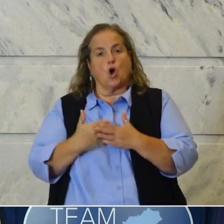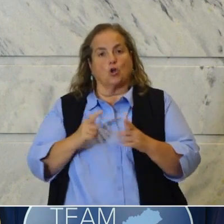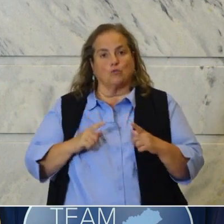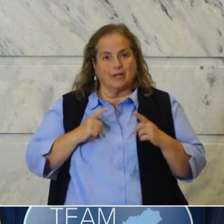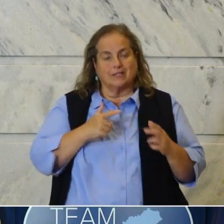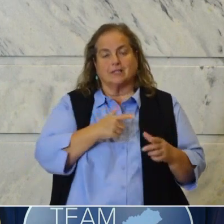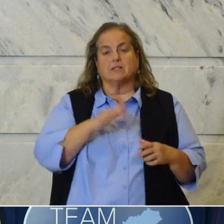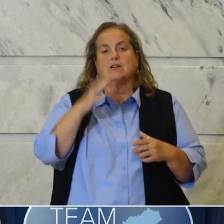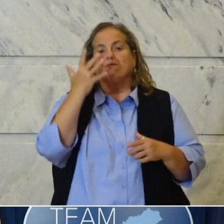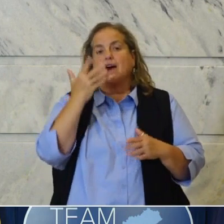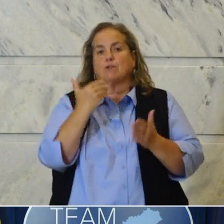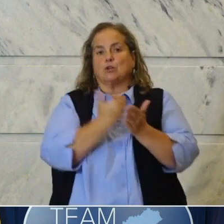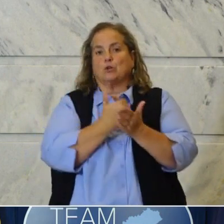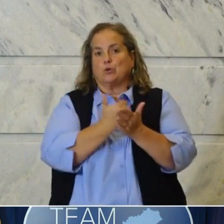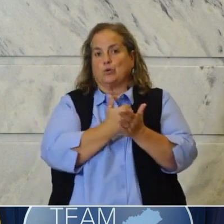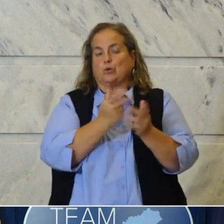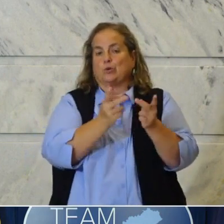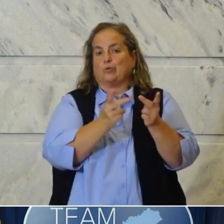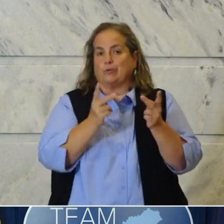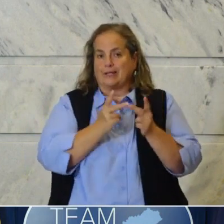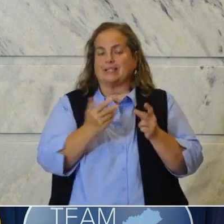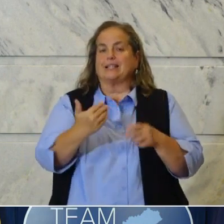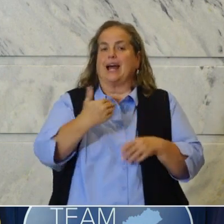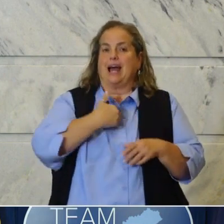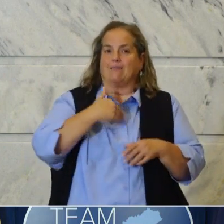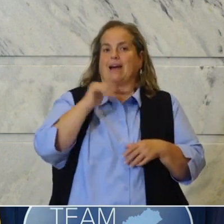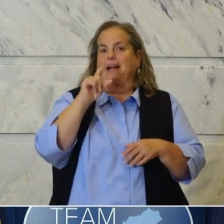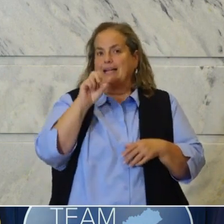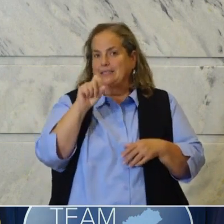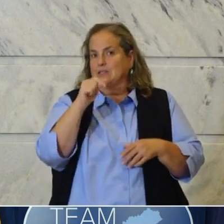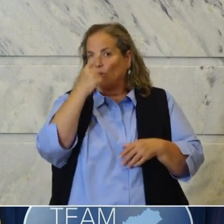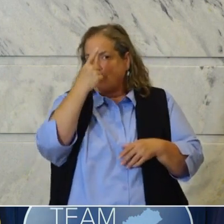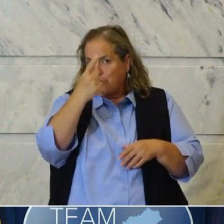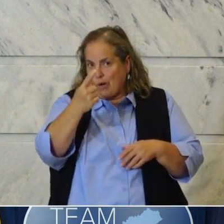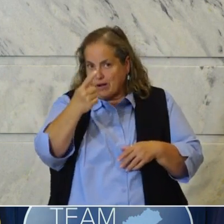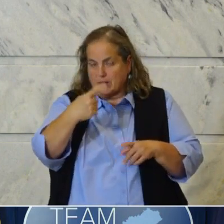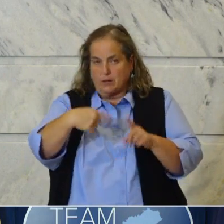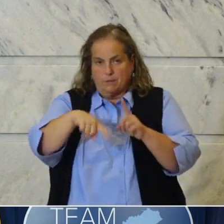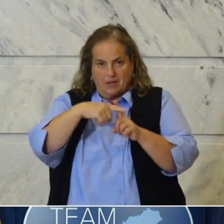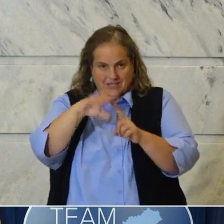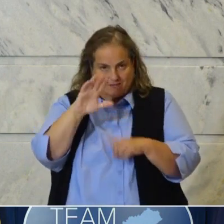facilities have had at least one positive case again. We we This is